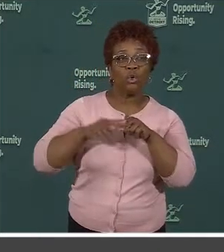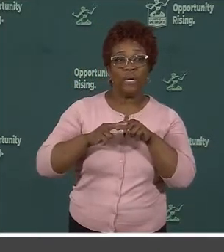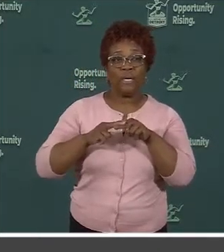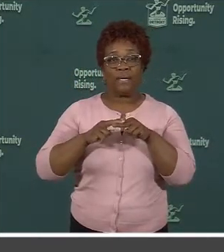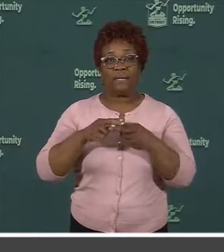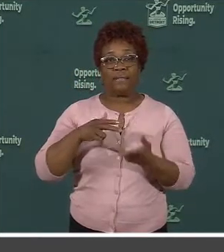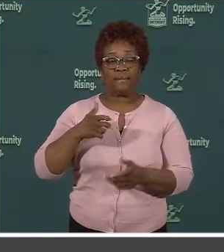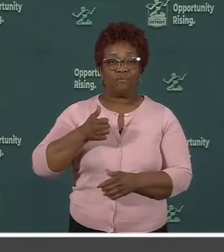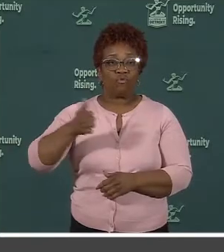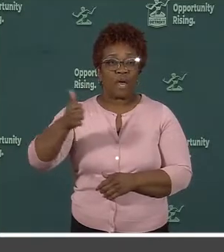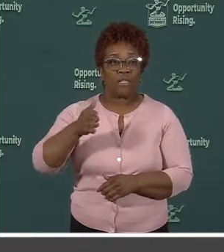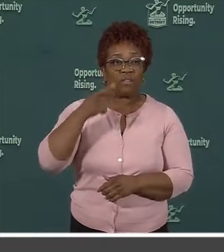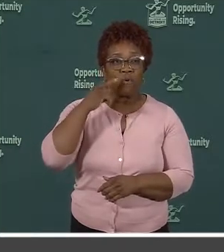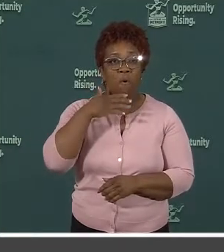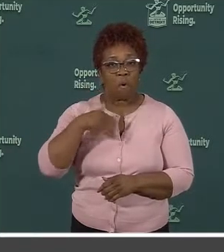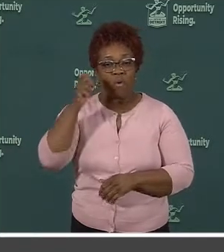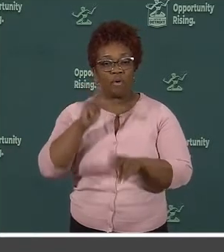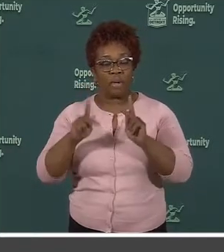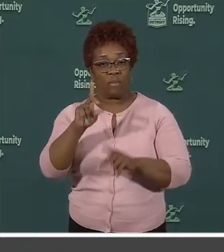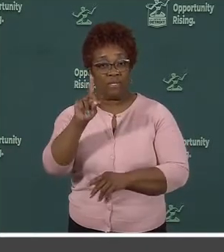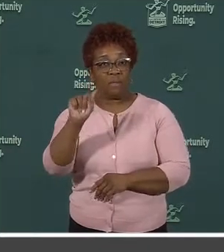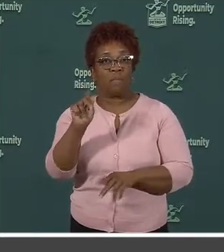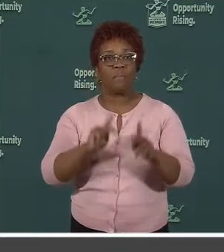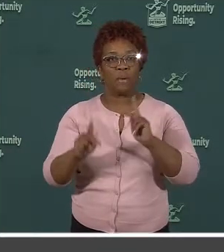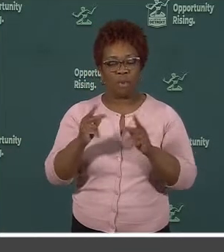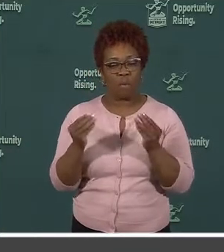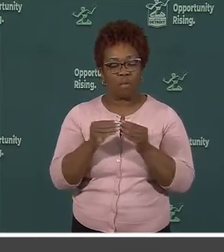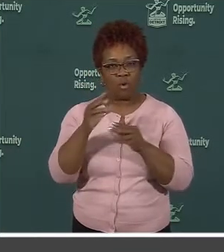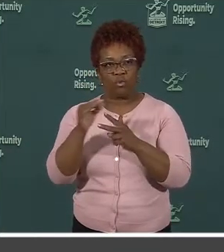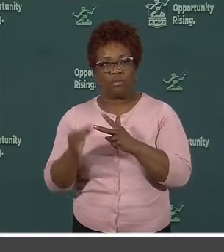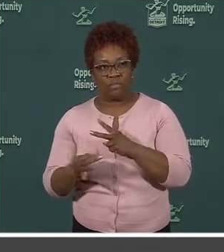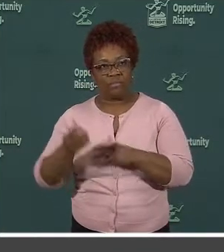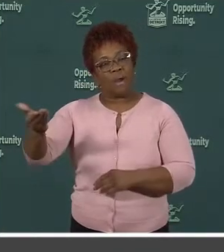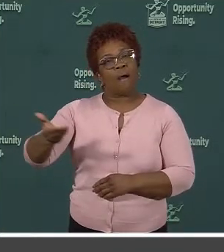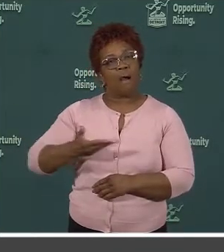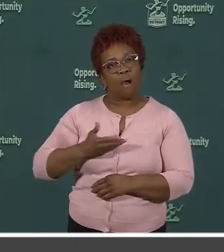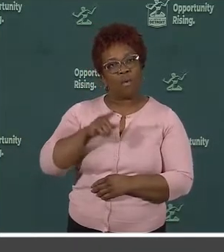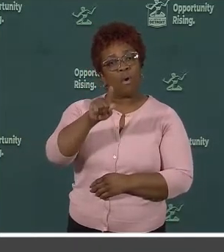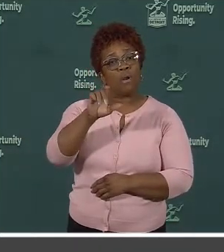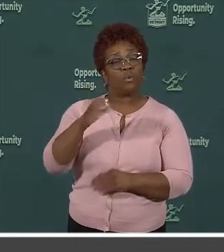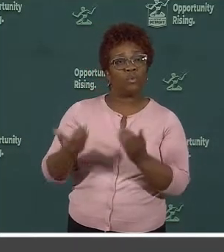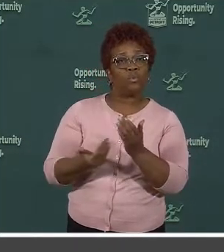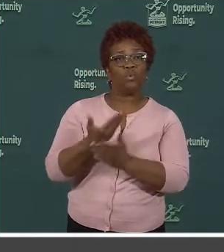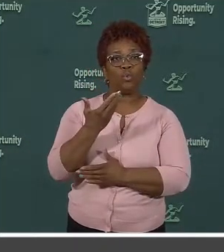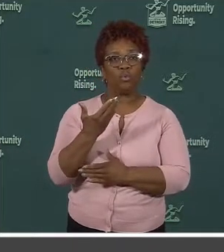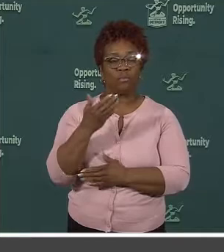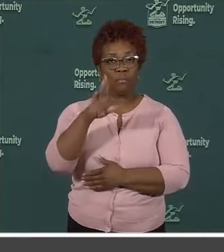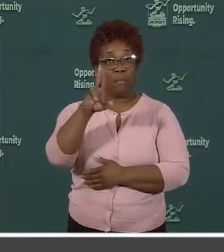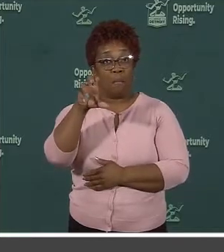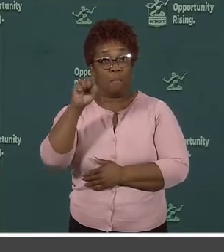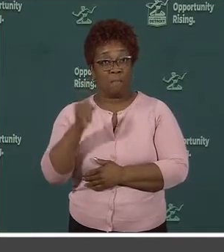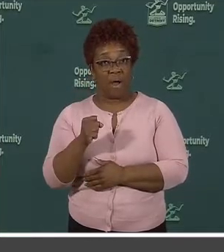DISABLED GIVE YOU A LOT BETTER CHOICES WE'RE GOING TO HIRE 100 NEW BUS OPERATORS THIS YEAR 120 NEW COAT SERVICE TENDERS TO